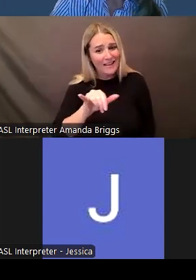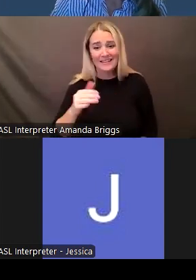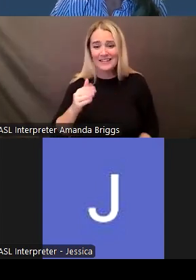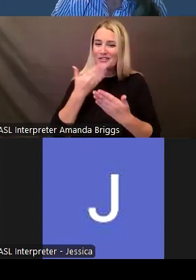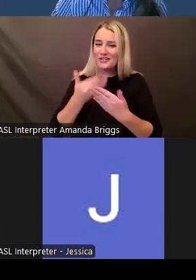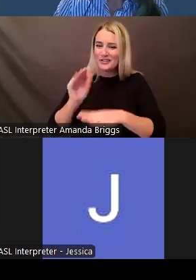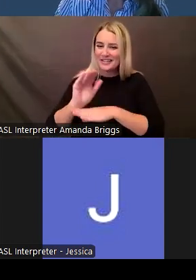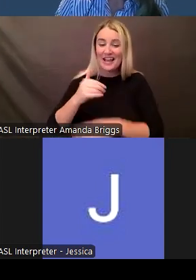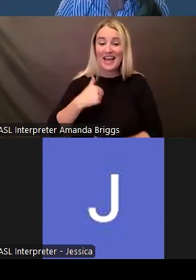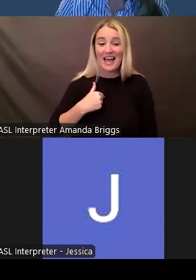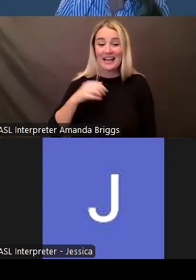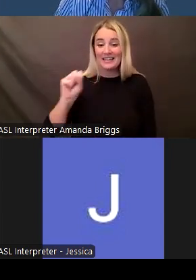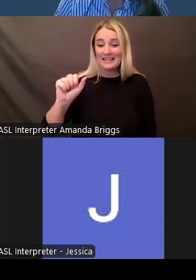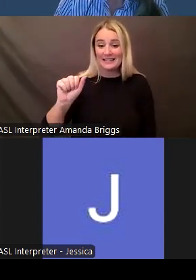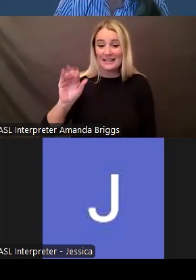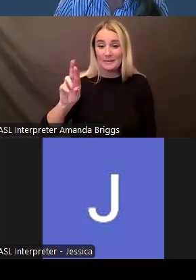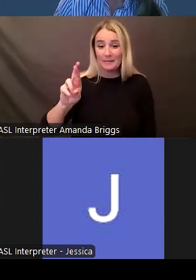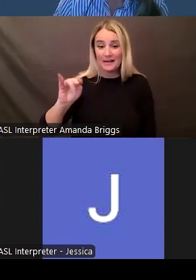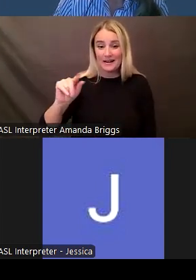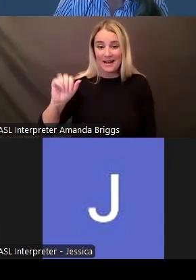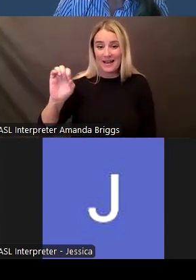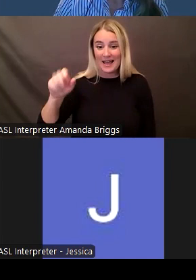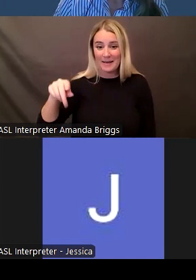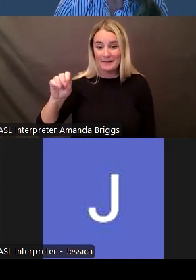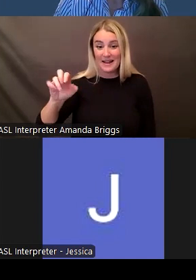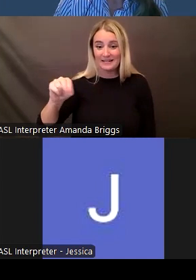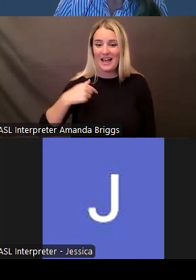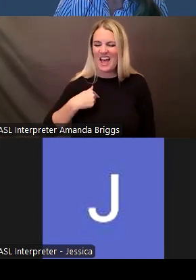Good evening, everyone. My name is Sabrina Epstein.